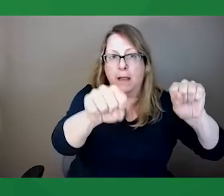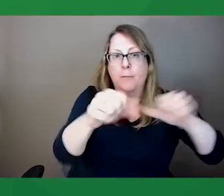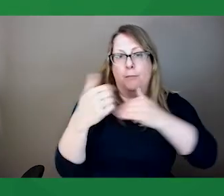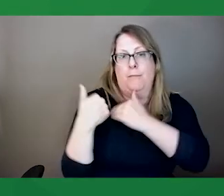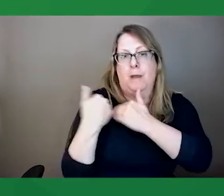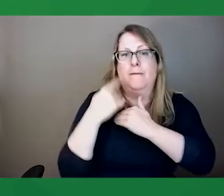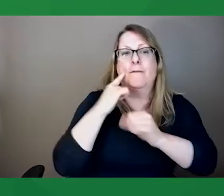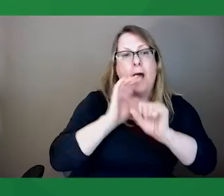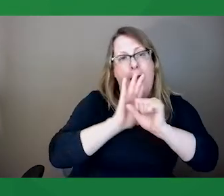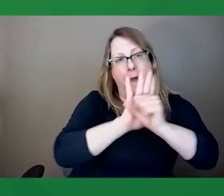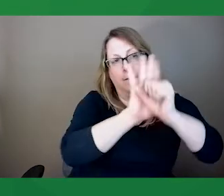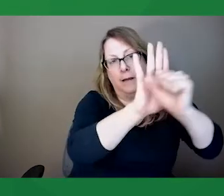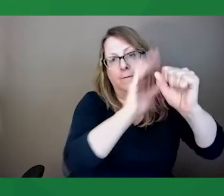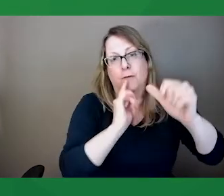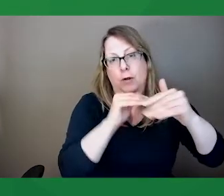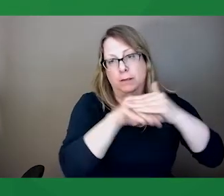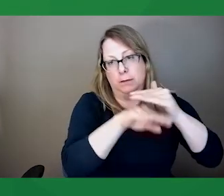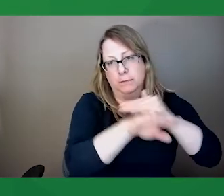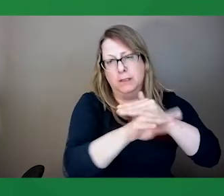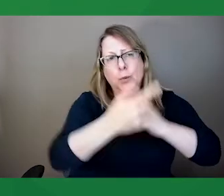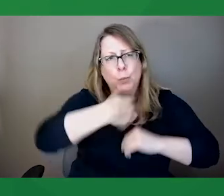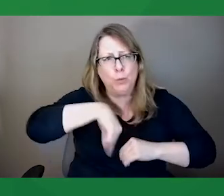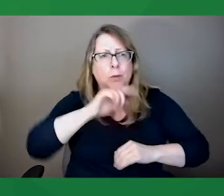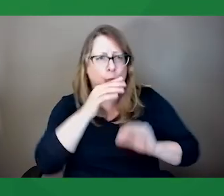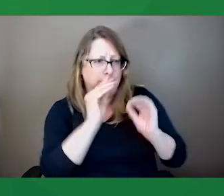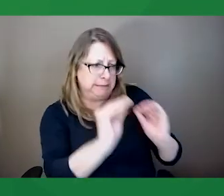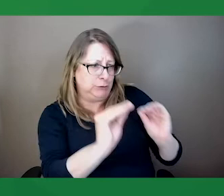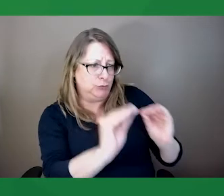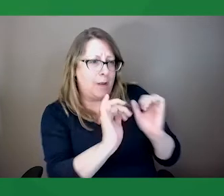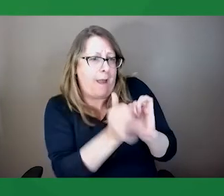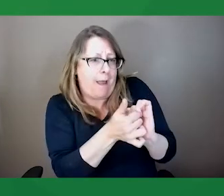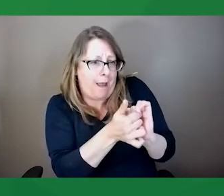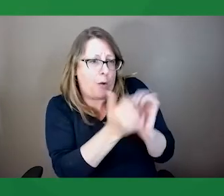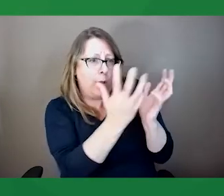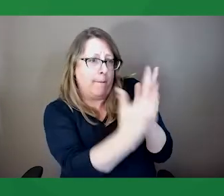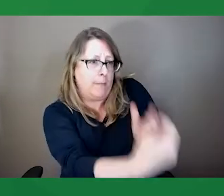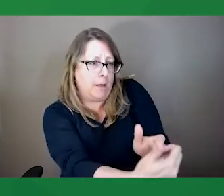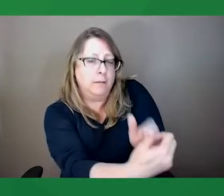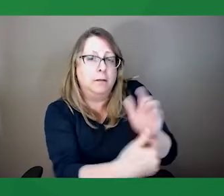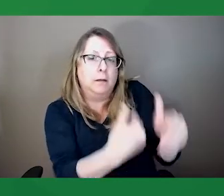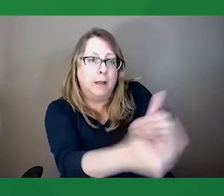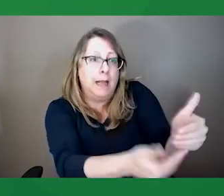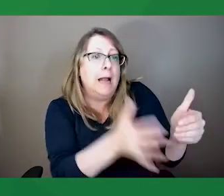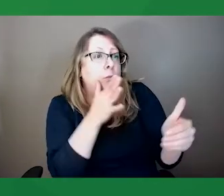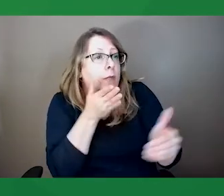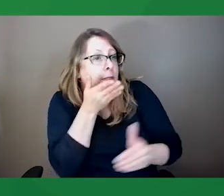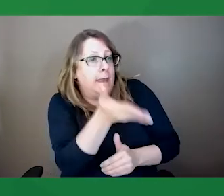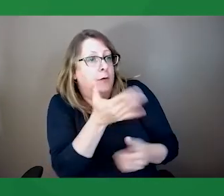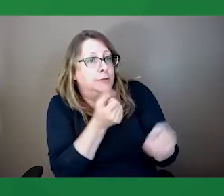And we're going to teach you how accessibility should be implemented. And we're going to be there to support you.